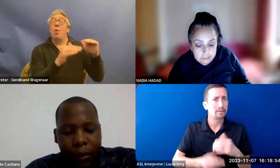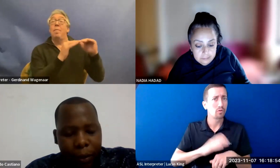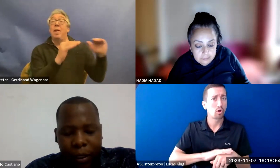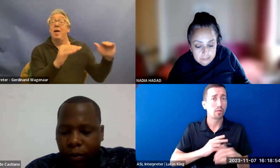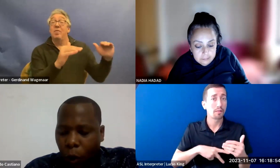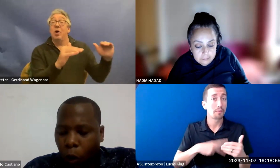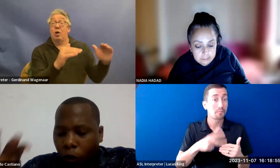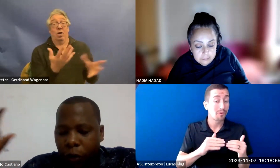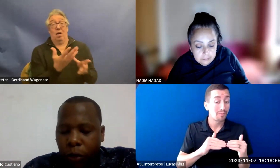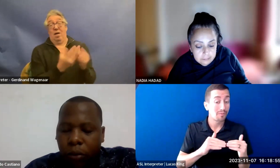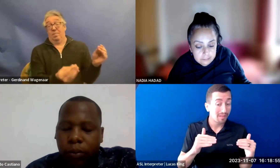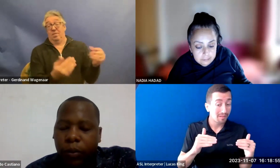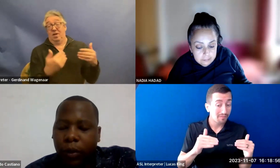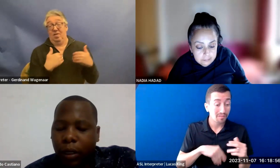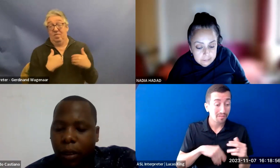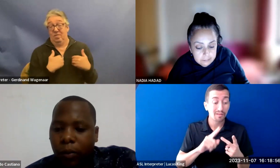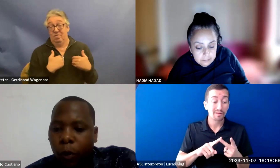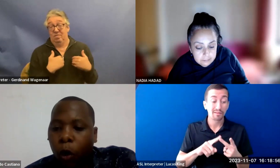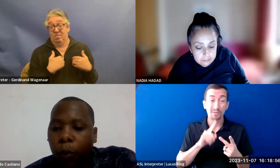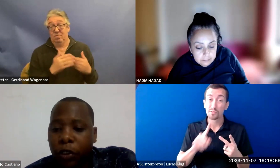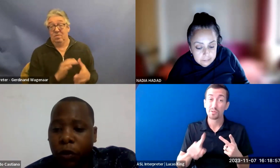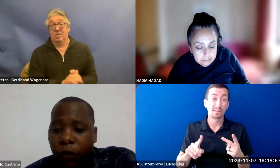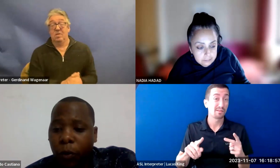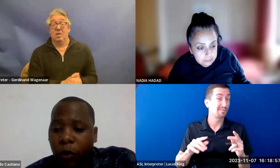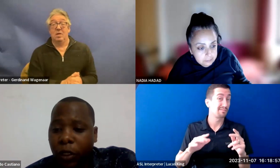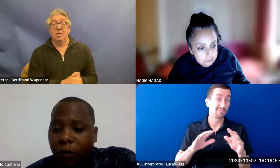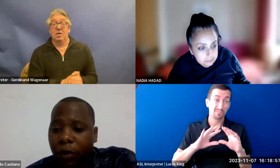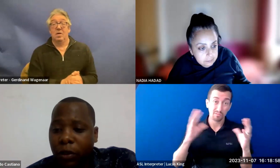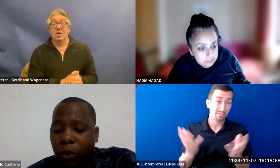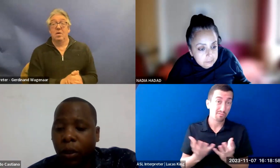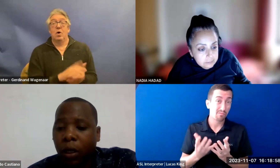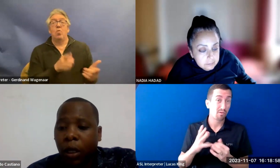the overall cooperation framework level,